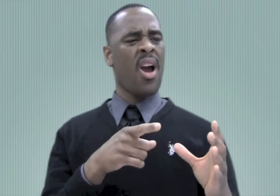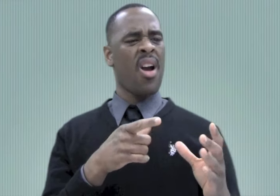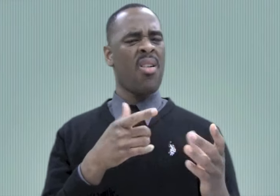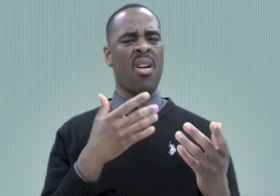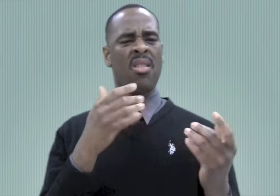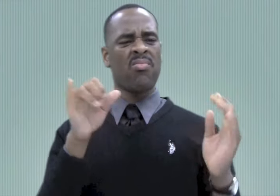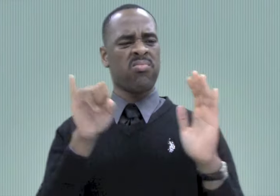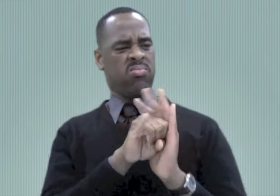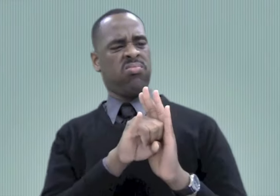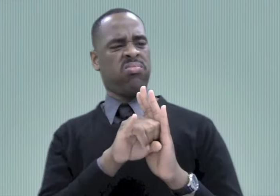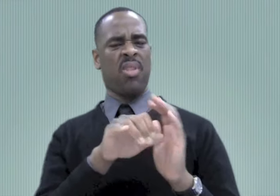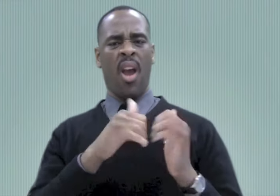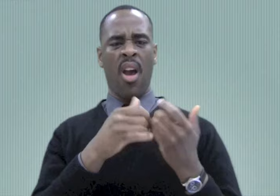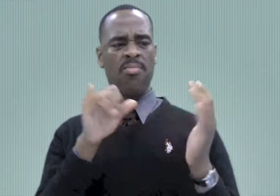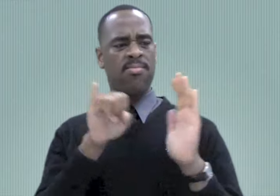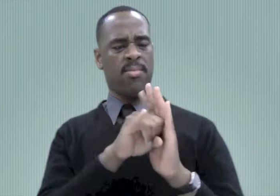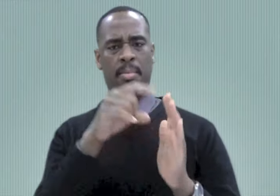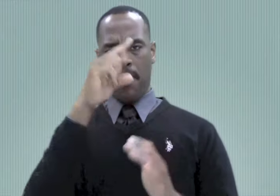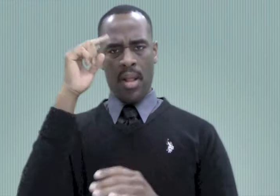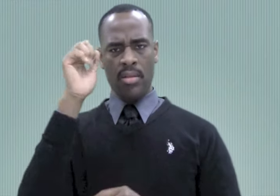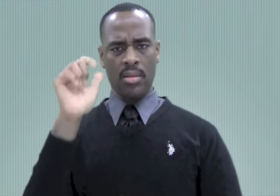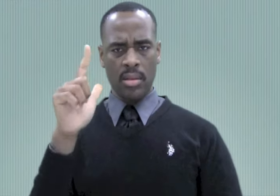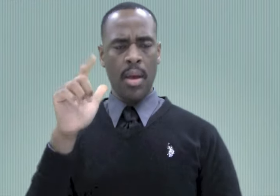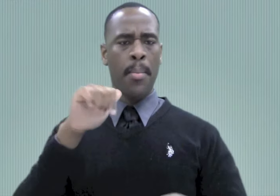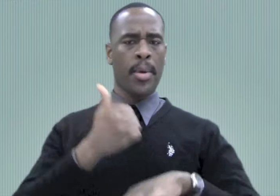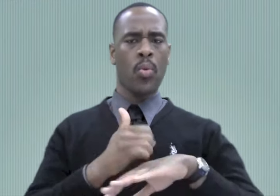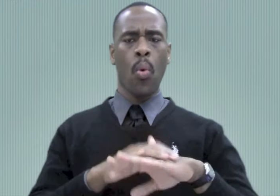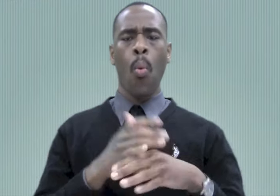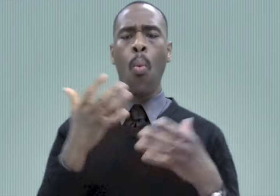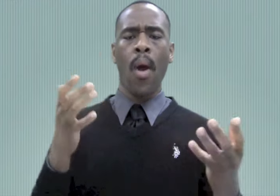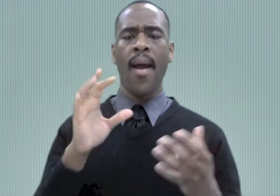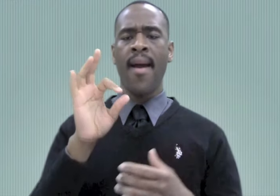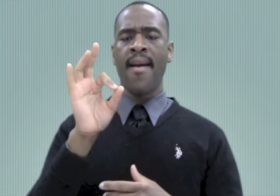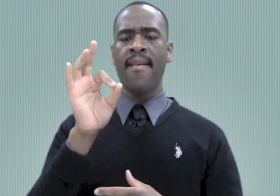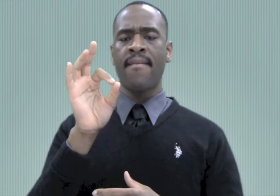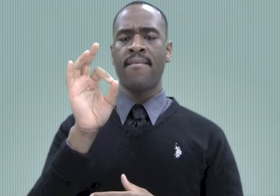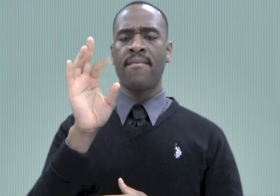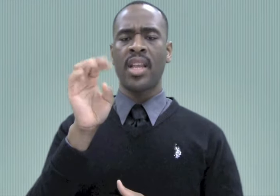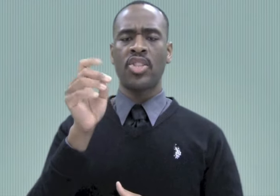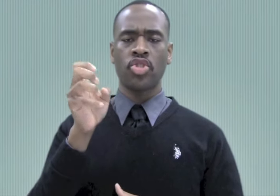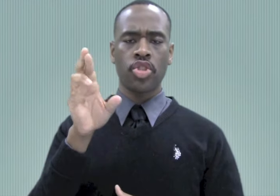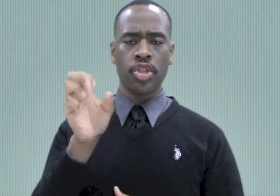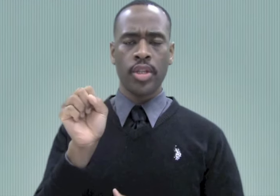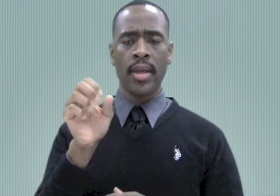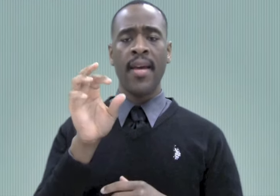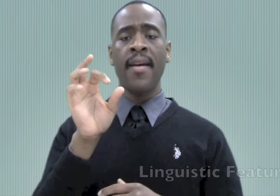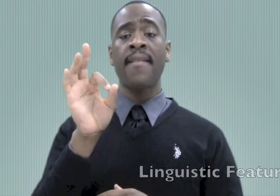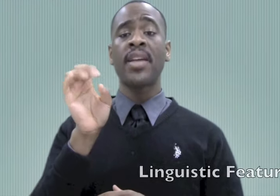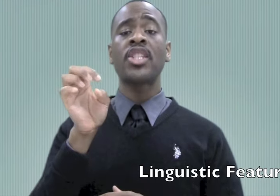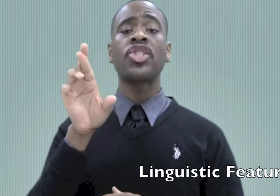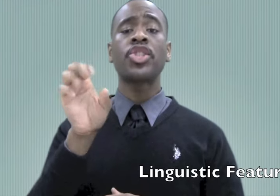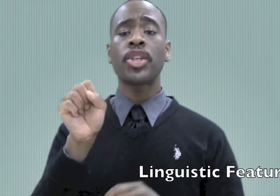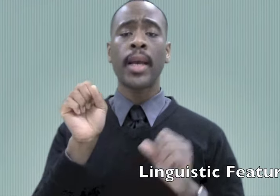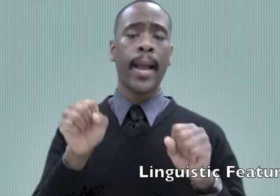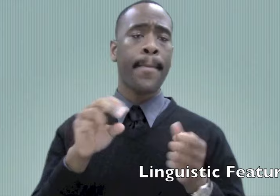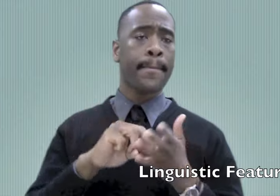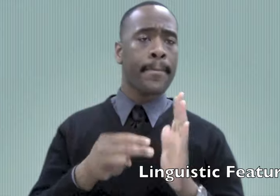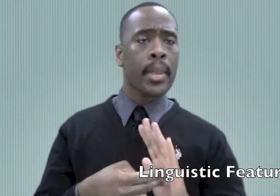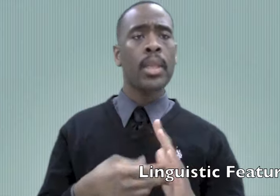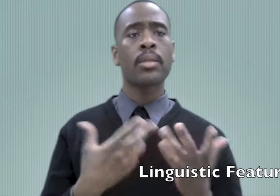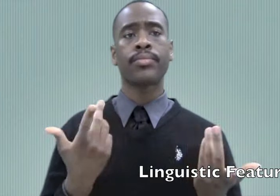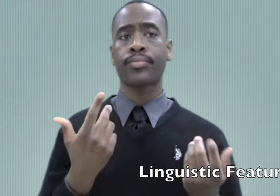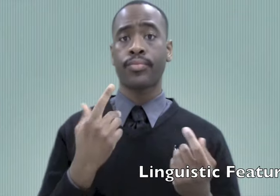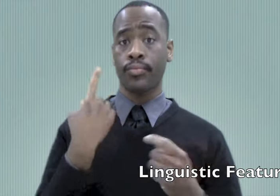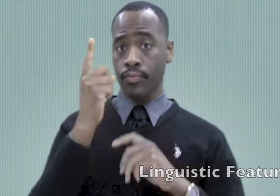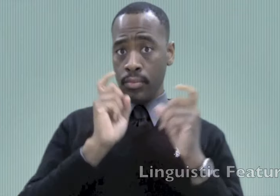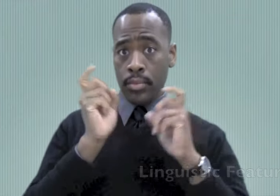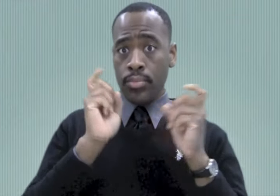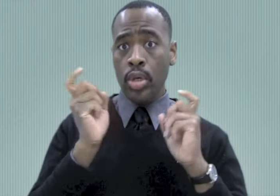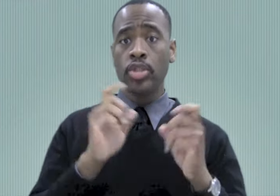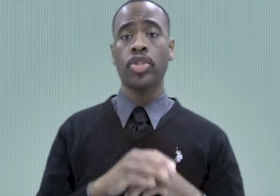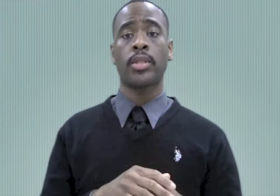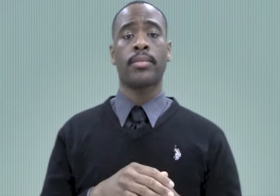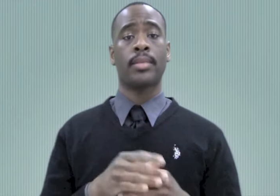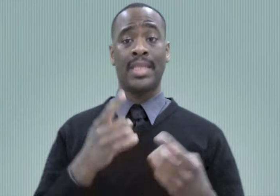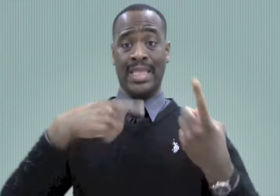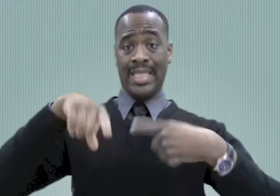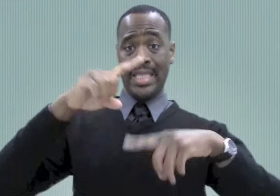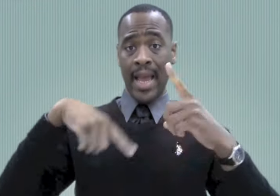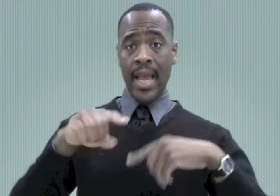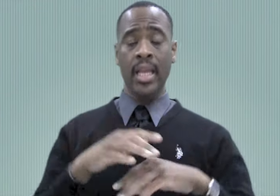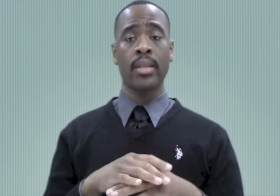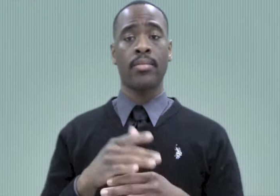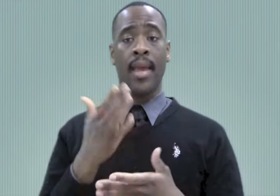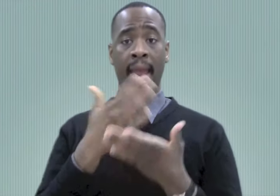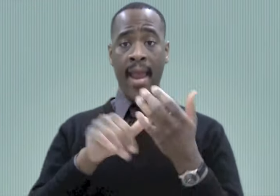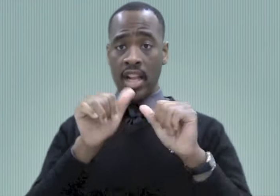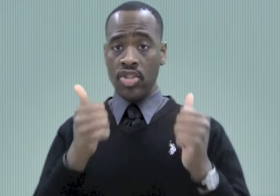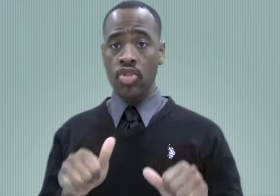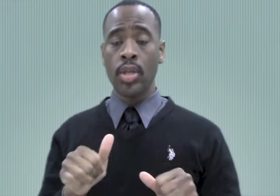features that make an ASL variant “Black ASL”? The features include facial expressions, signs, number of hands, handshapes,